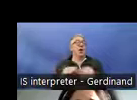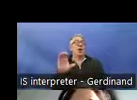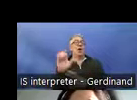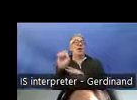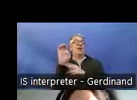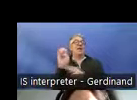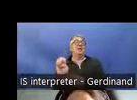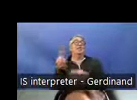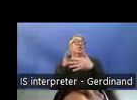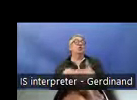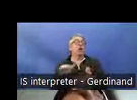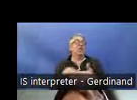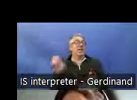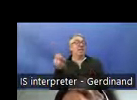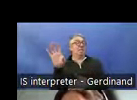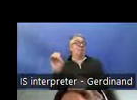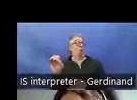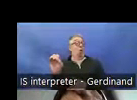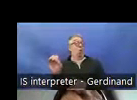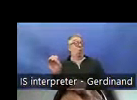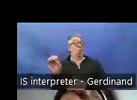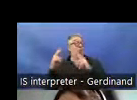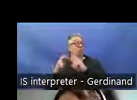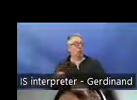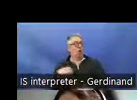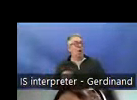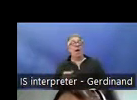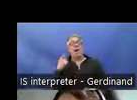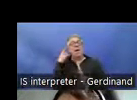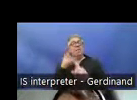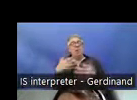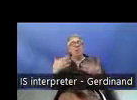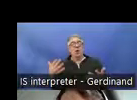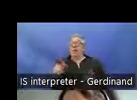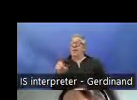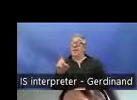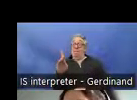The objective was to gather examples and best practices of OPD generated data, analyze them